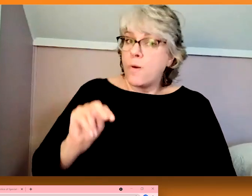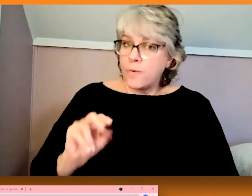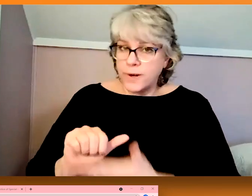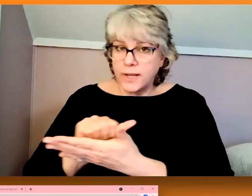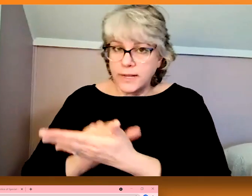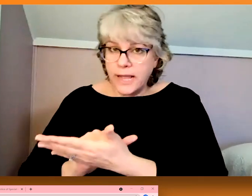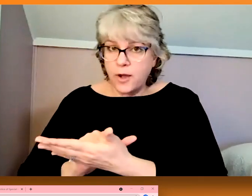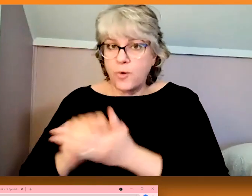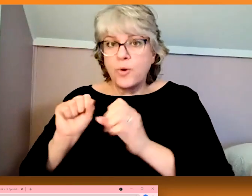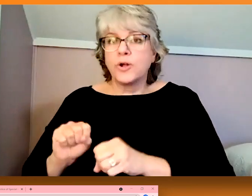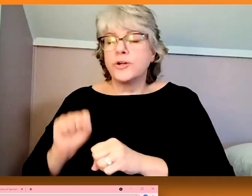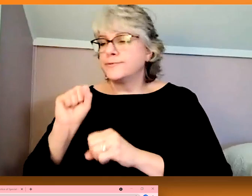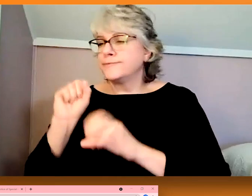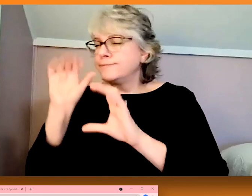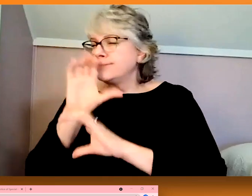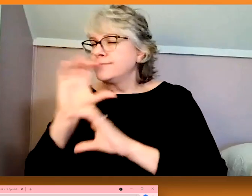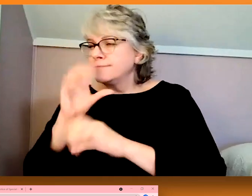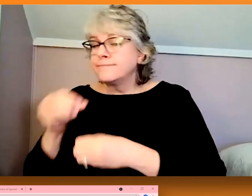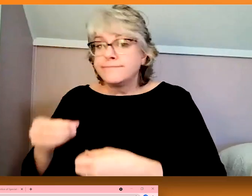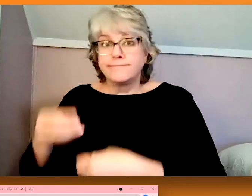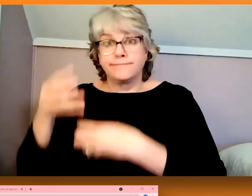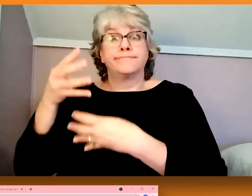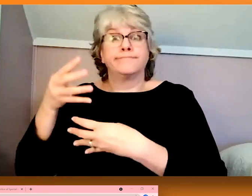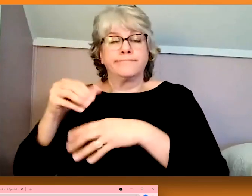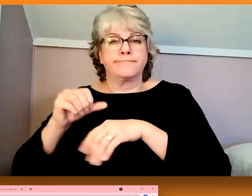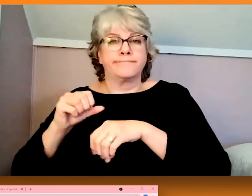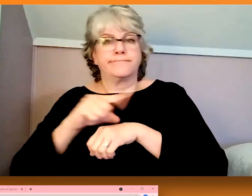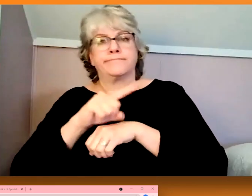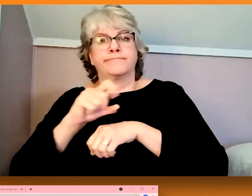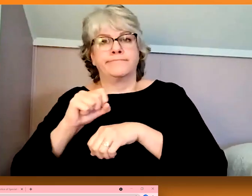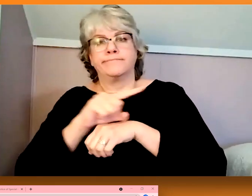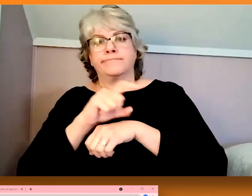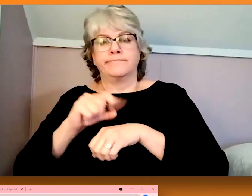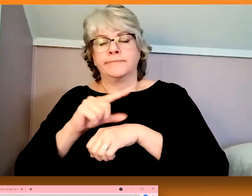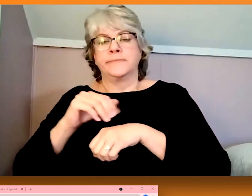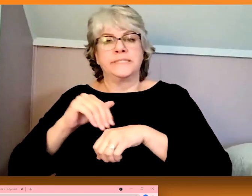and send specific opportunities. I think that actually might be a better approach